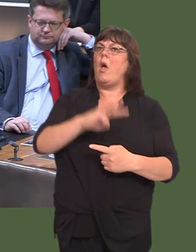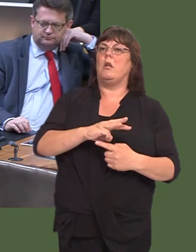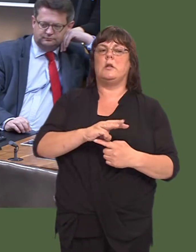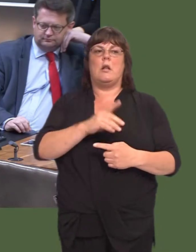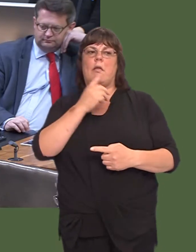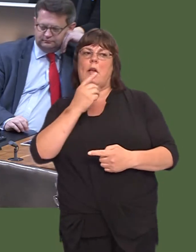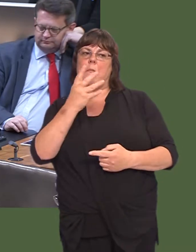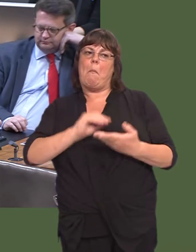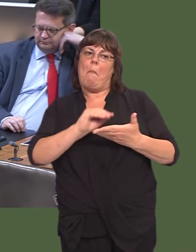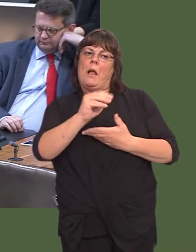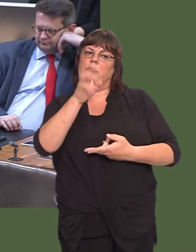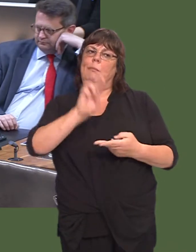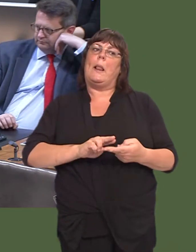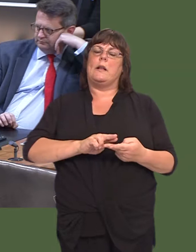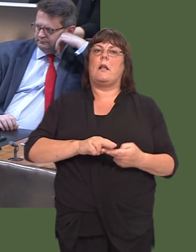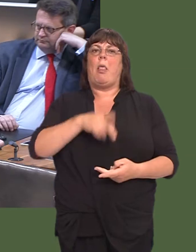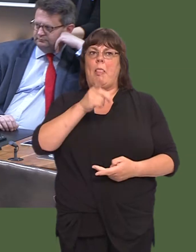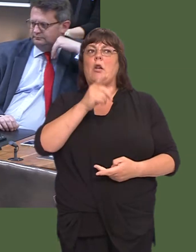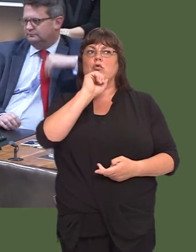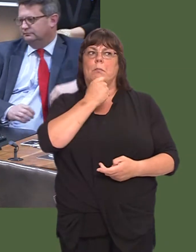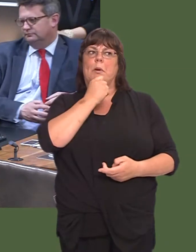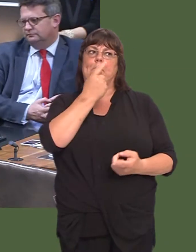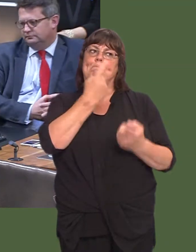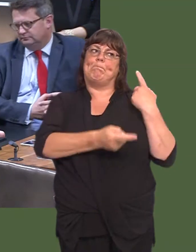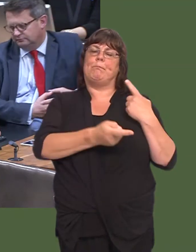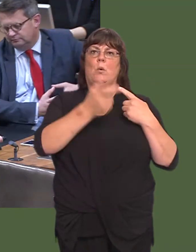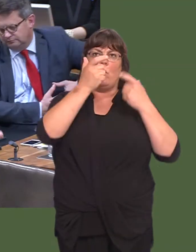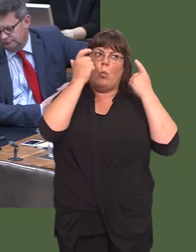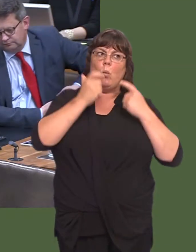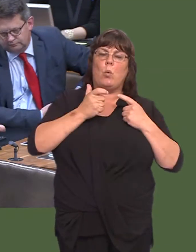That needs to be cracked down on and it needs to be prosecuted, in the same way that those